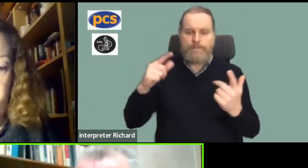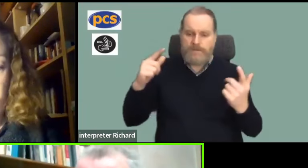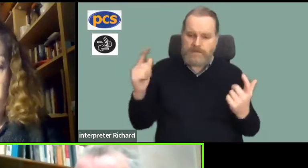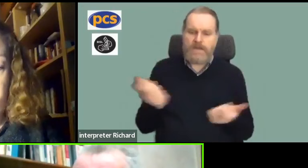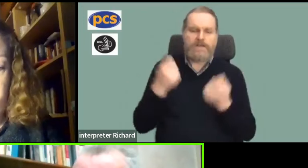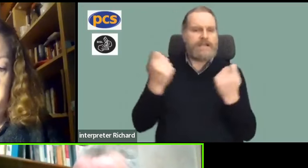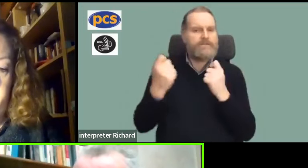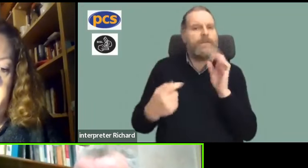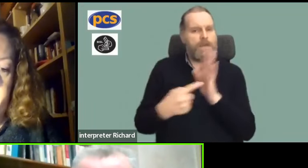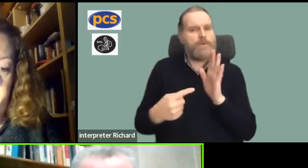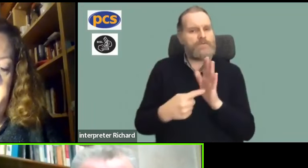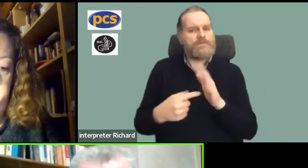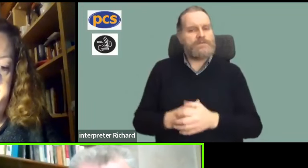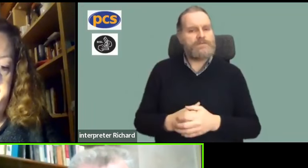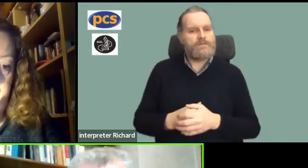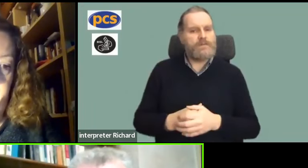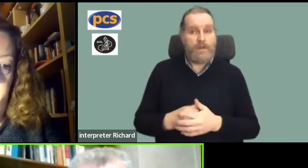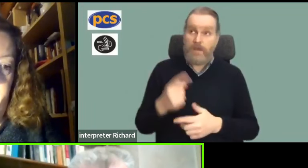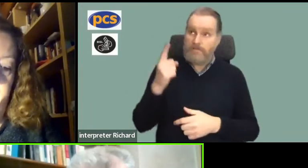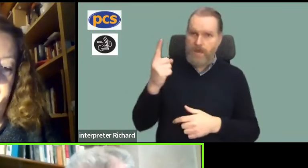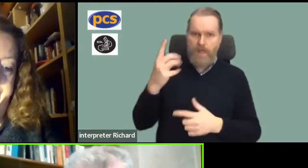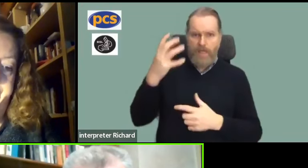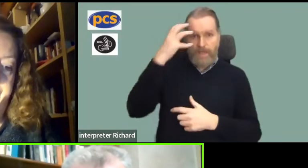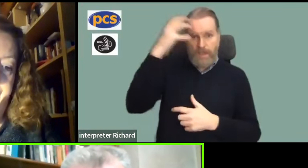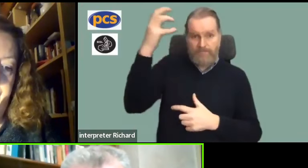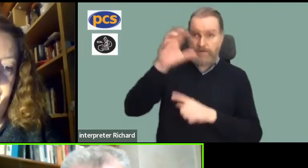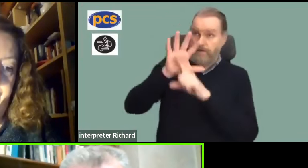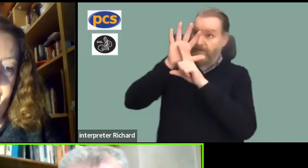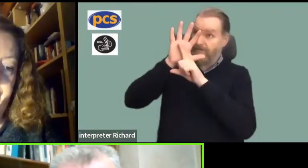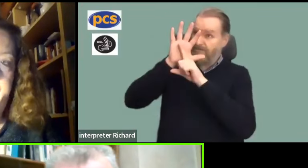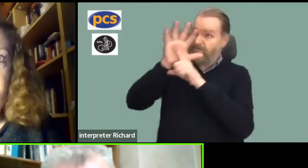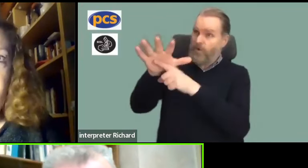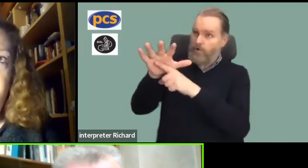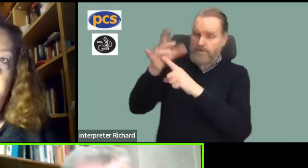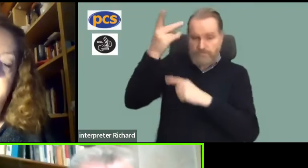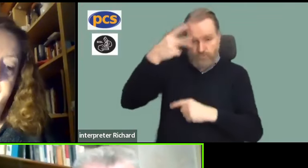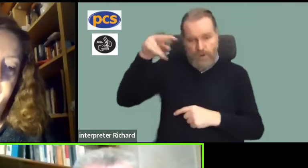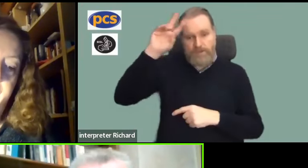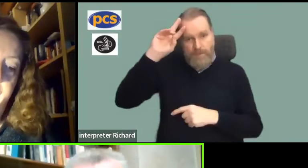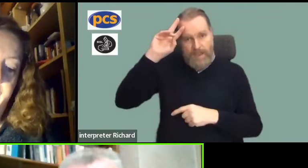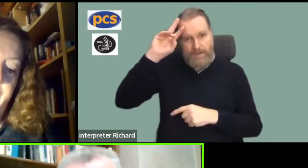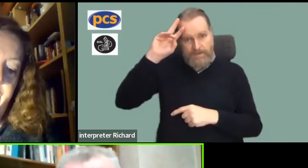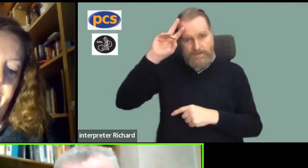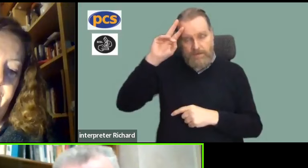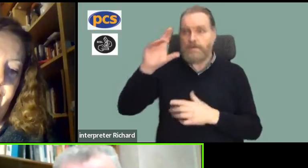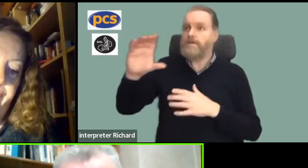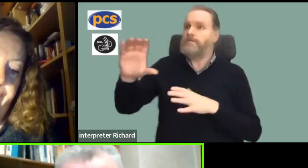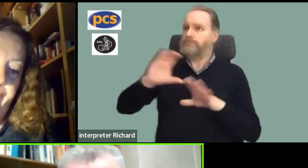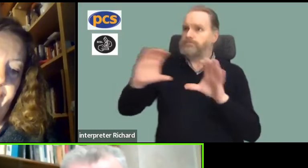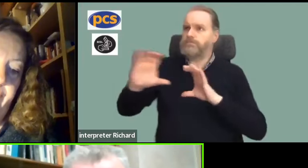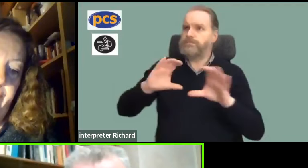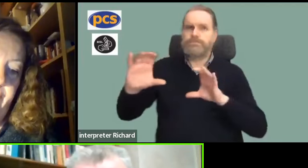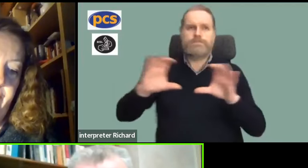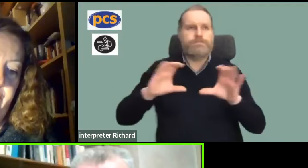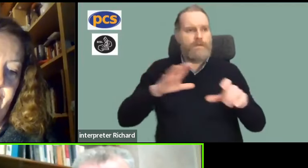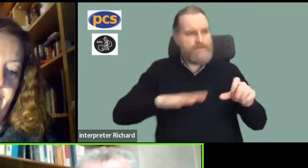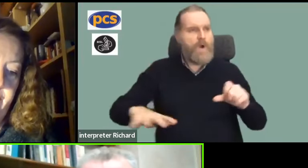But what is in our direct address is to ensure that if the Government is forced , that they that they're making as many